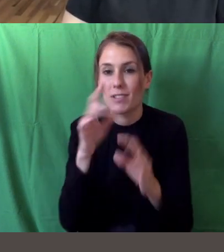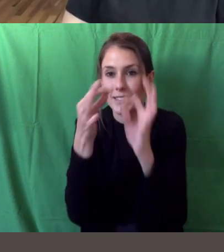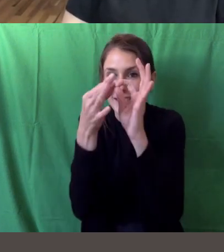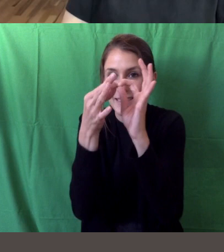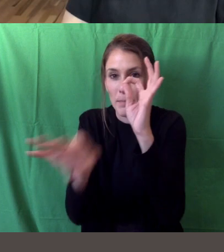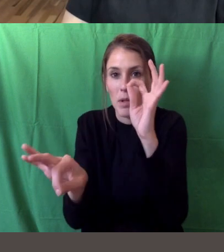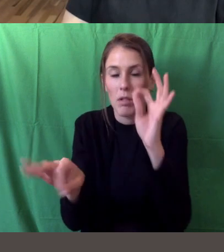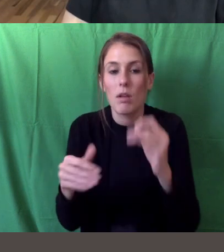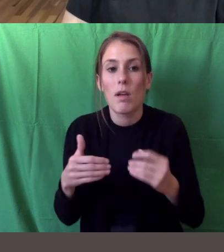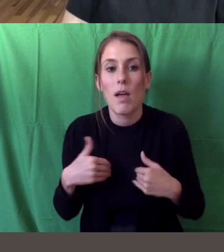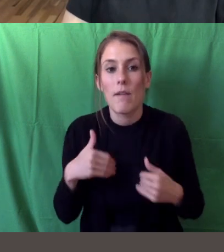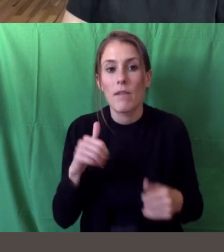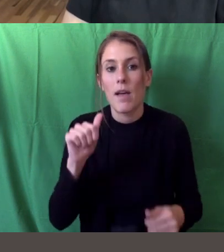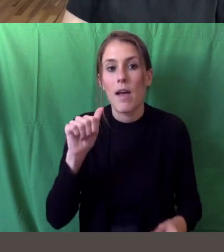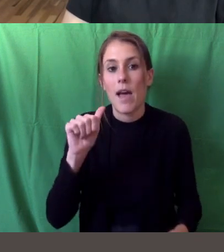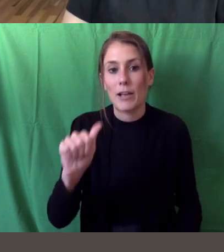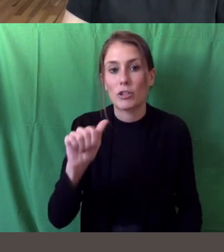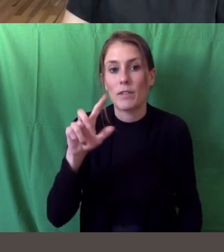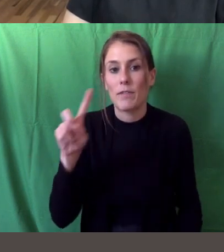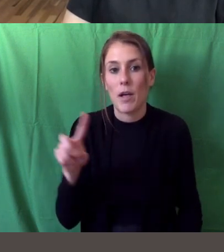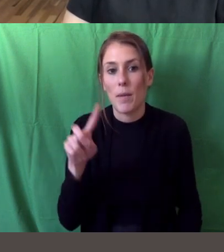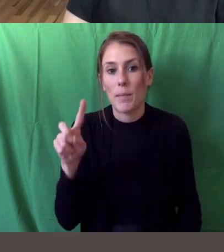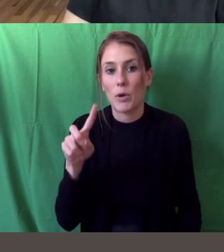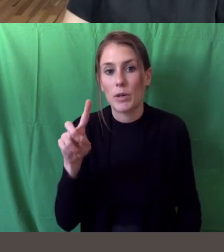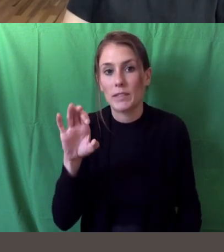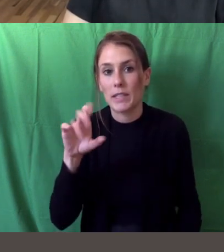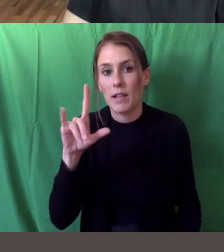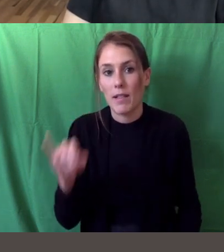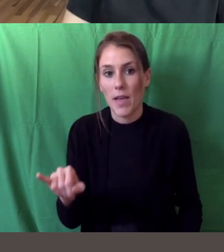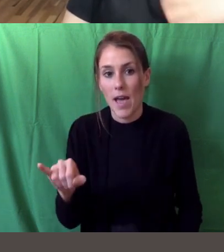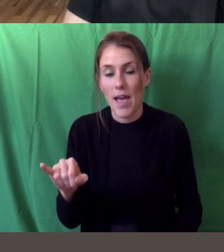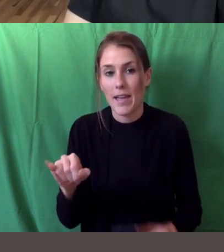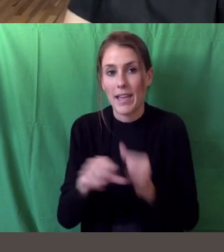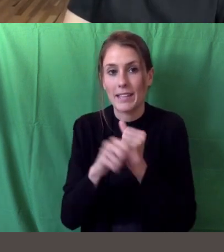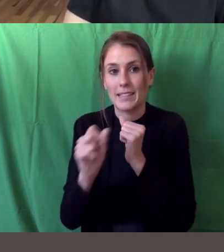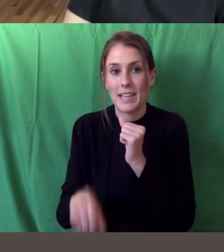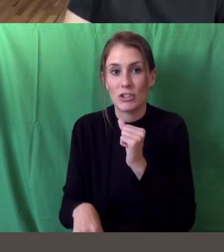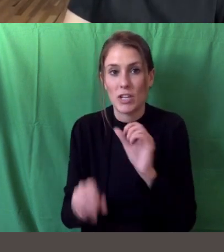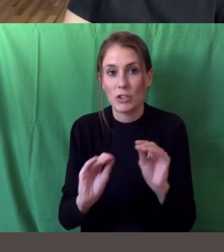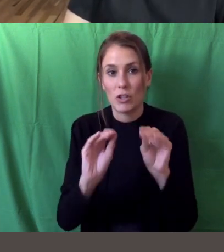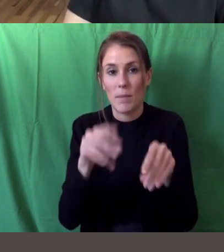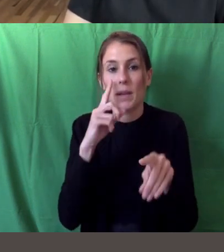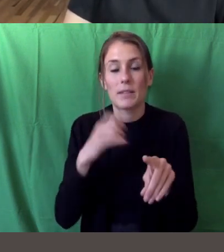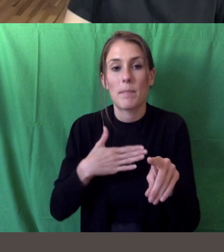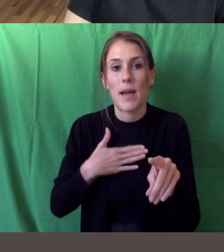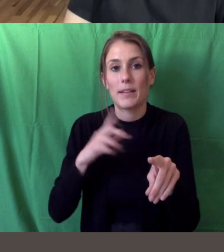I have the Azure Developer CLI extension installed in VS code because of my dev container configuration,